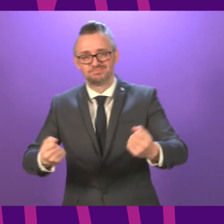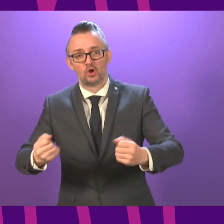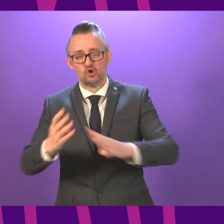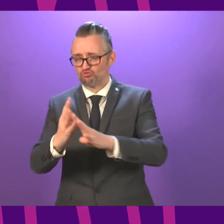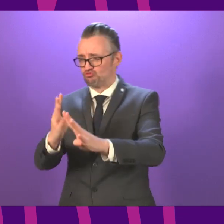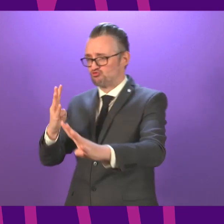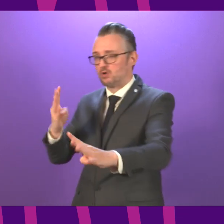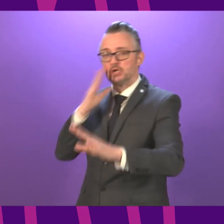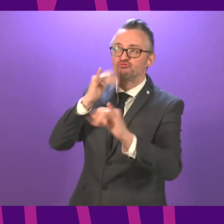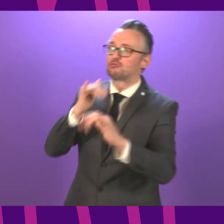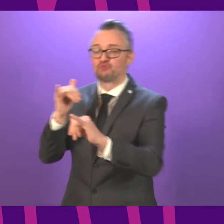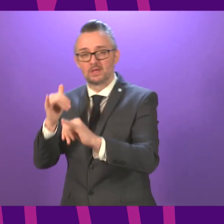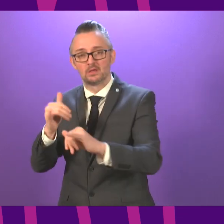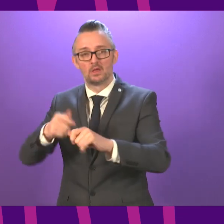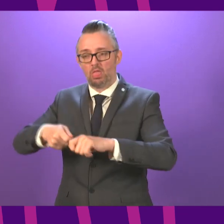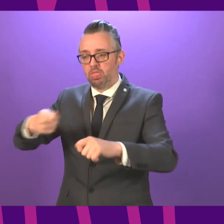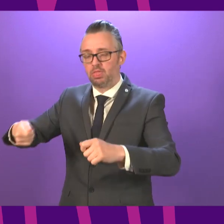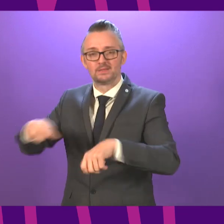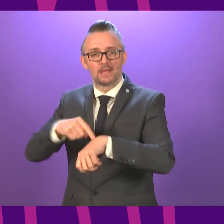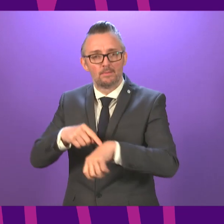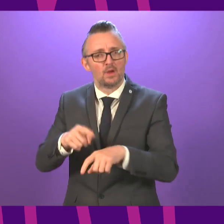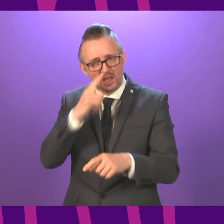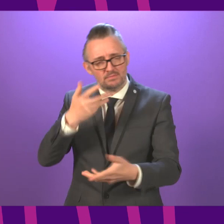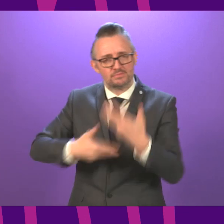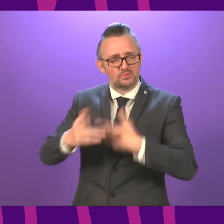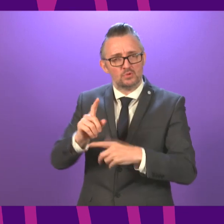Michael Russell: I share the member’s concern. There is